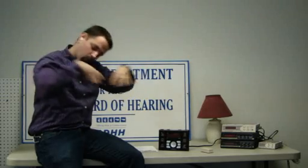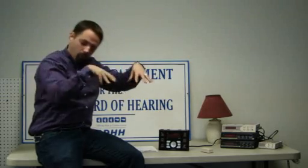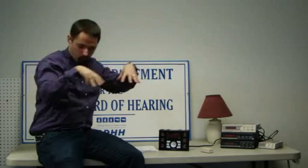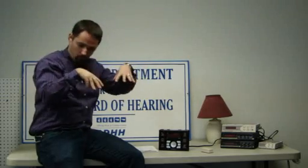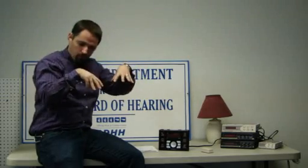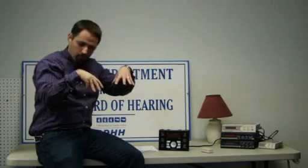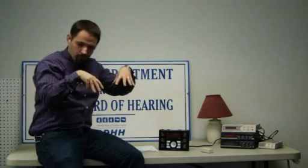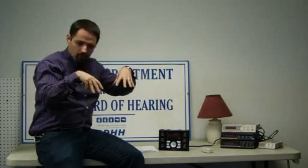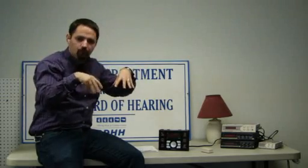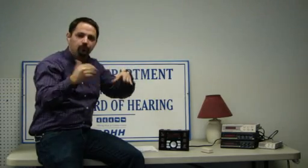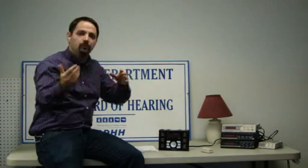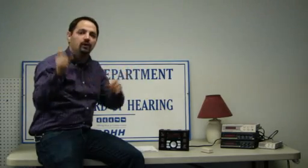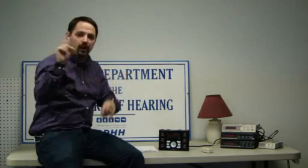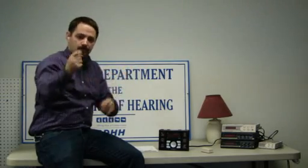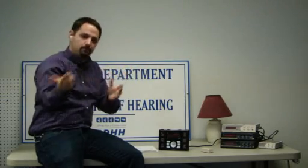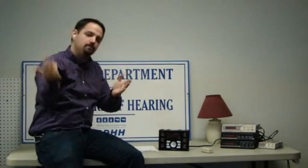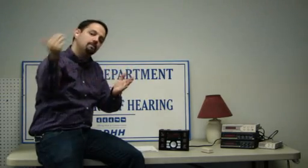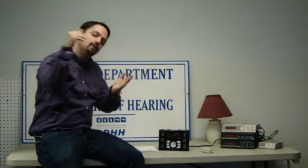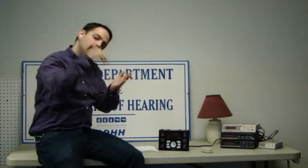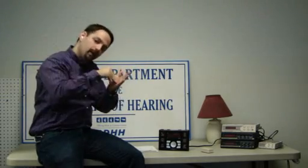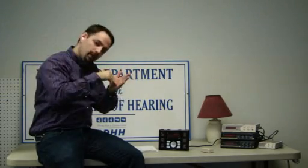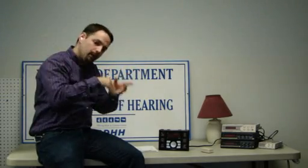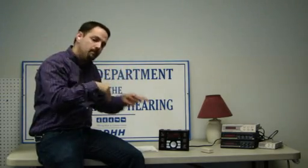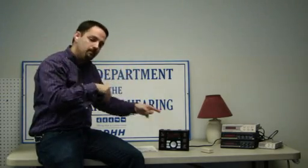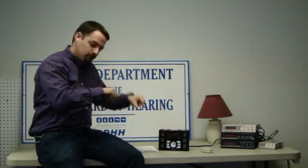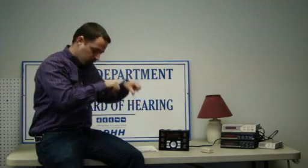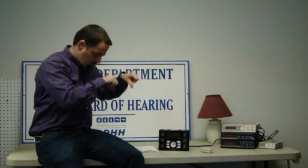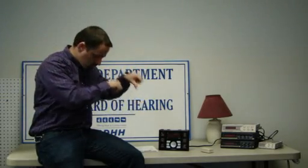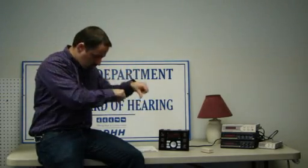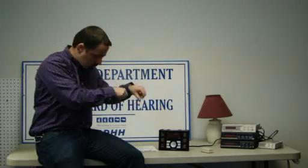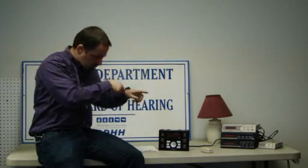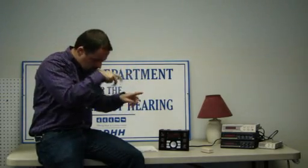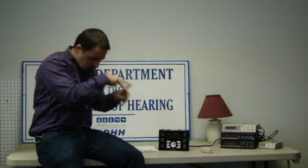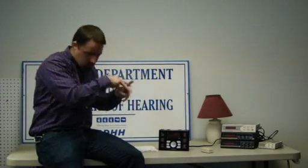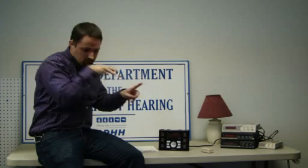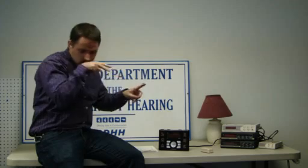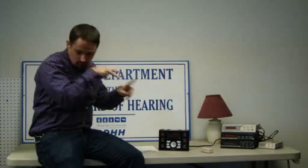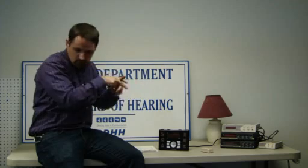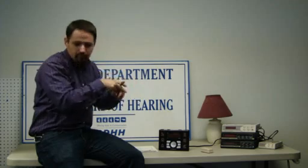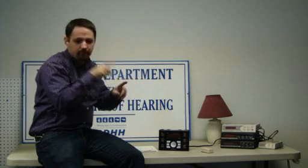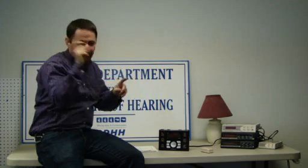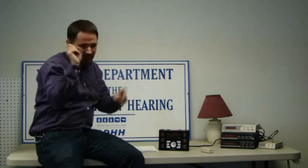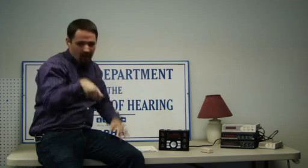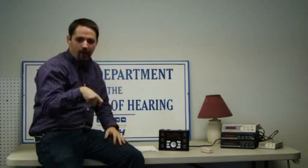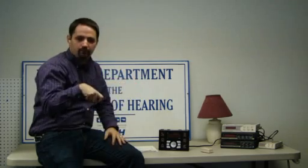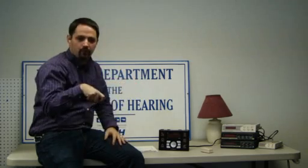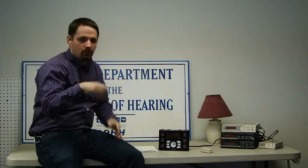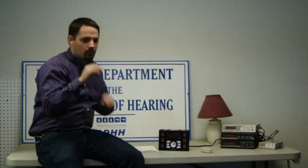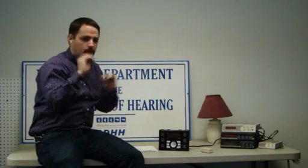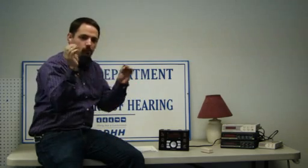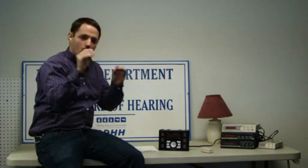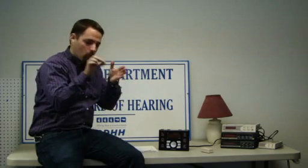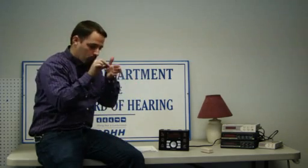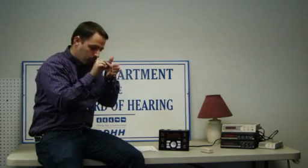and back on. You have to again reset the clock (hold buttons, unplug and replug, etc) You have to...